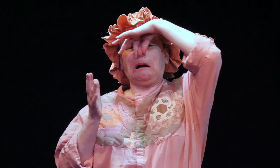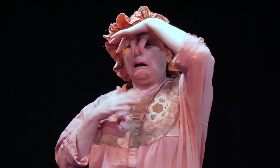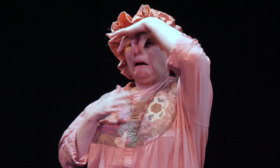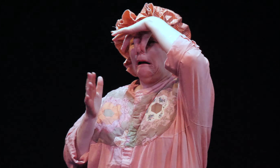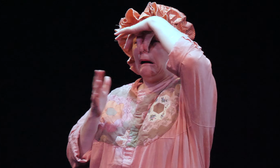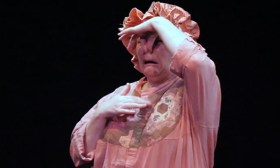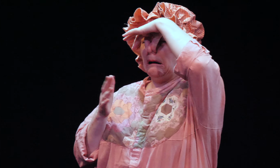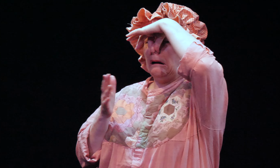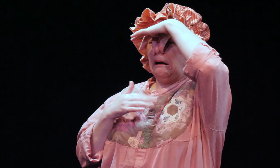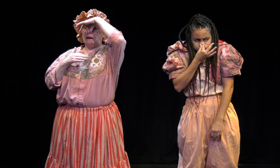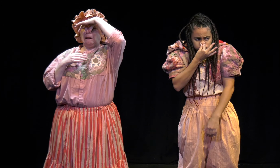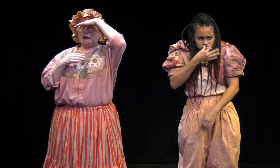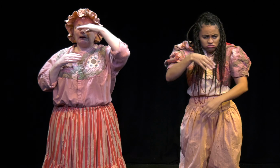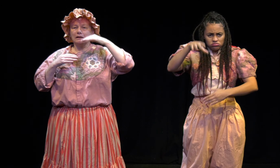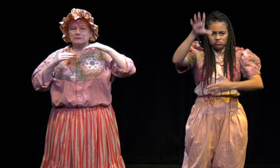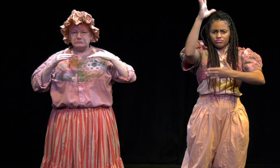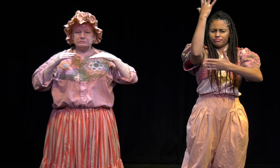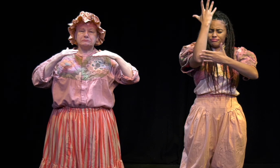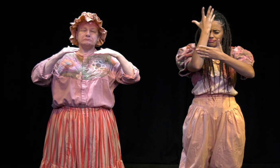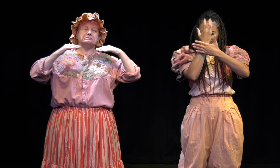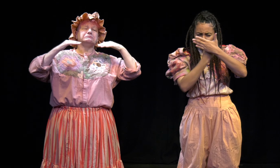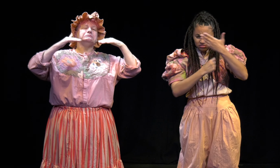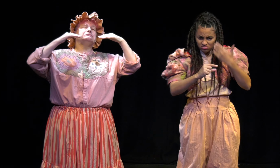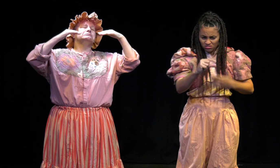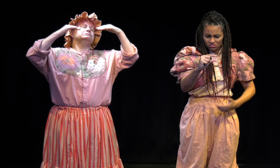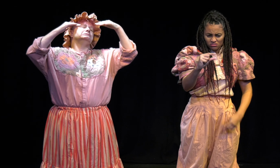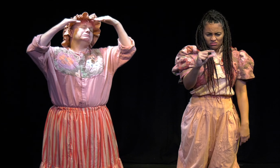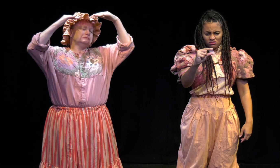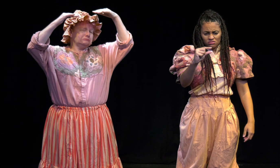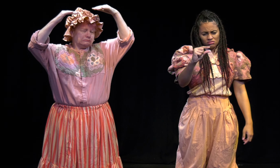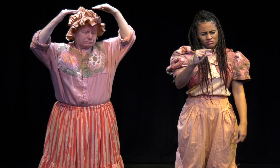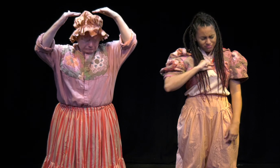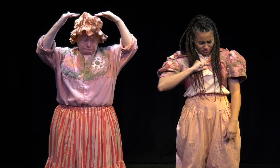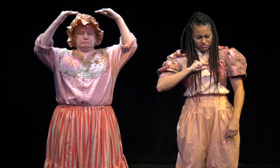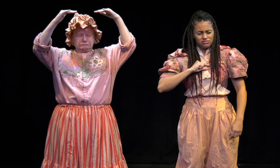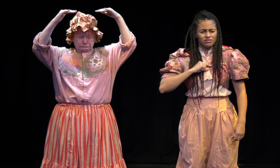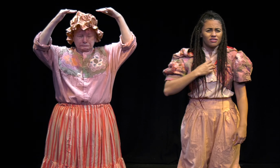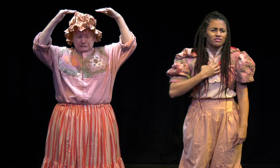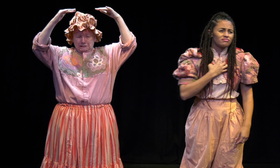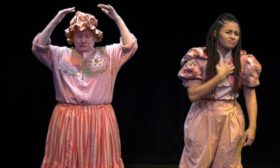When something has eaten you up.